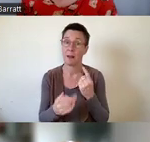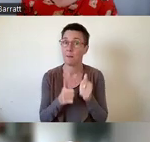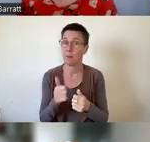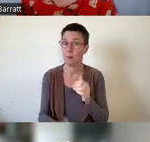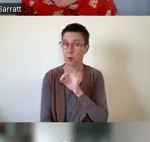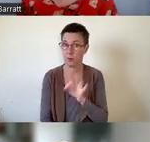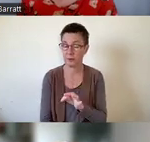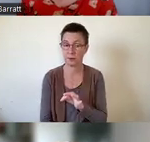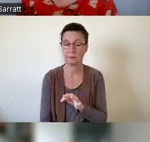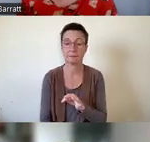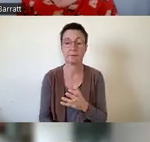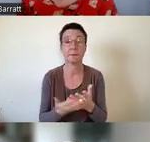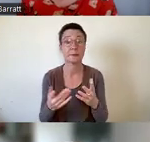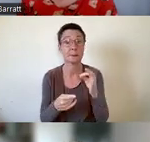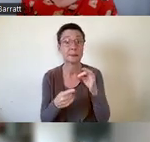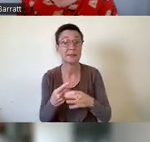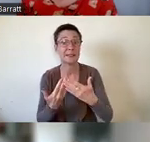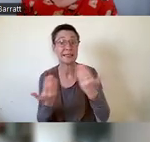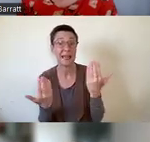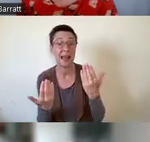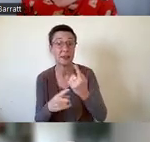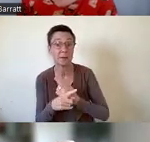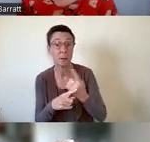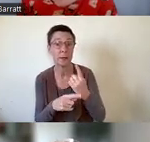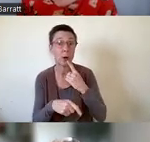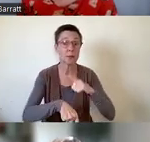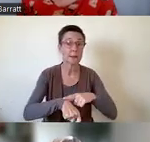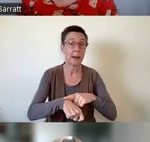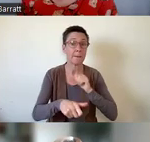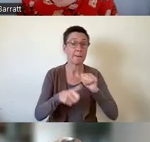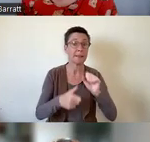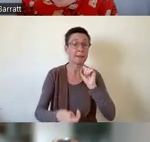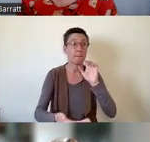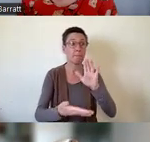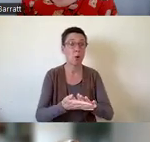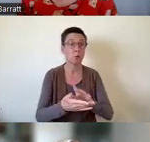Are there particular days or times to best post for getting engagement?